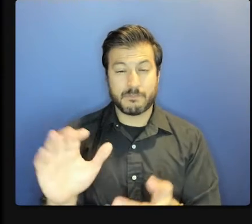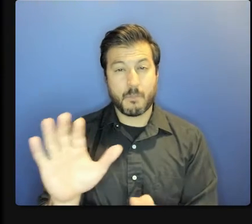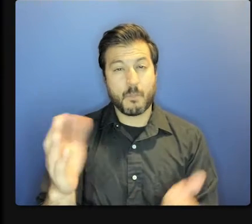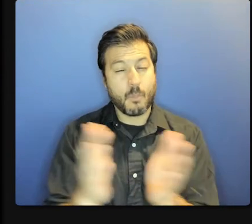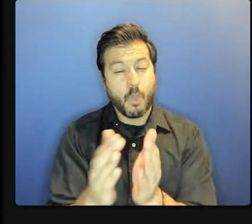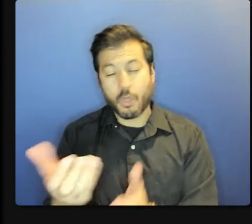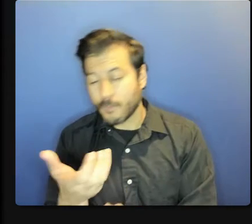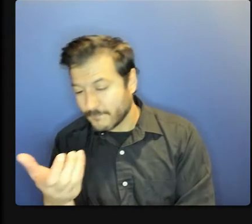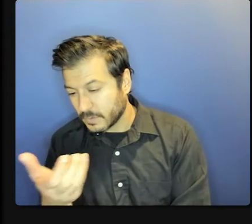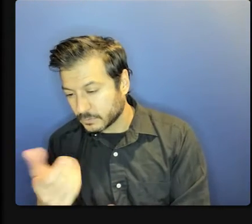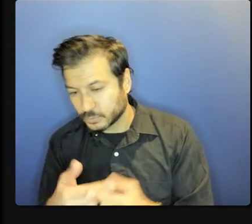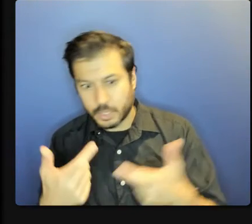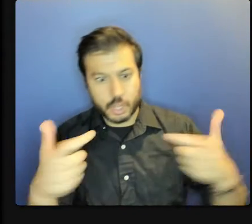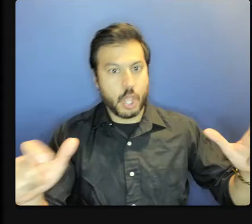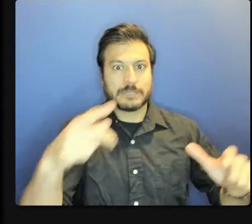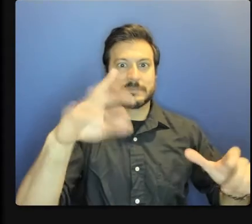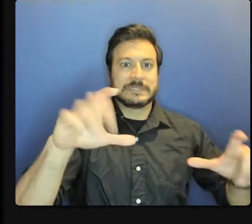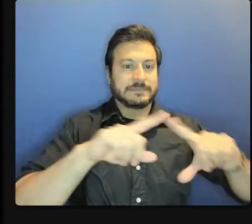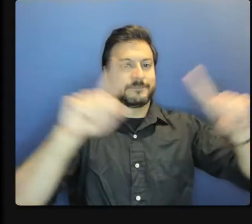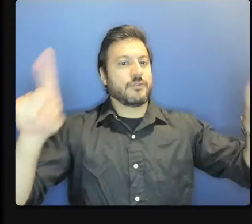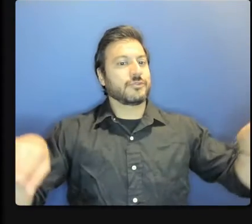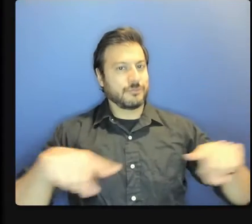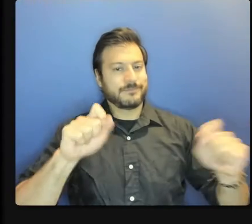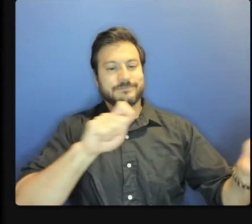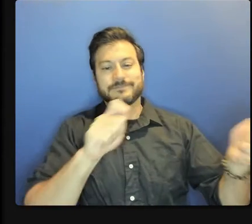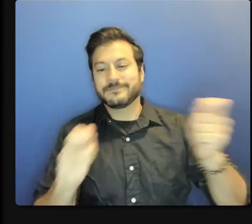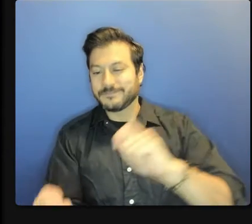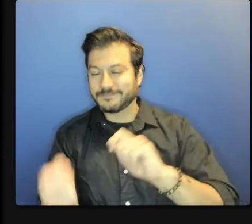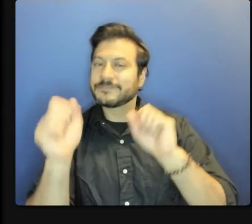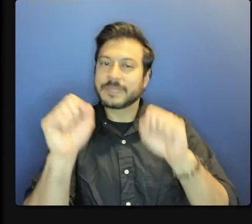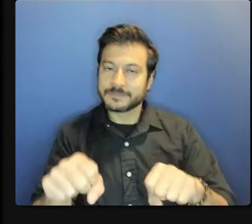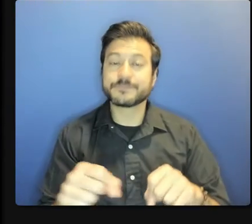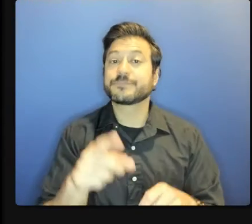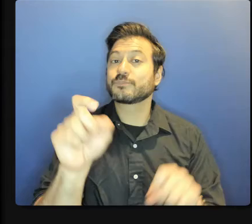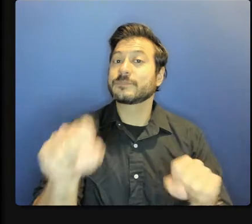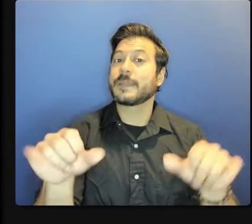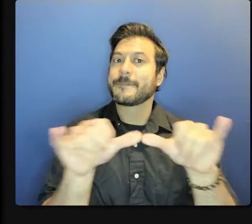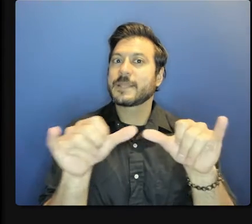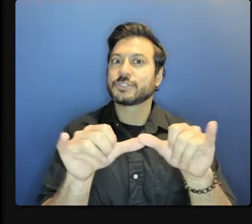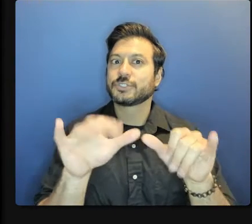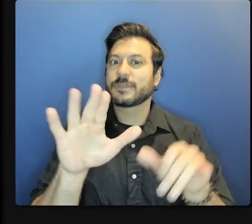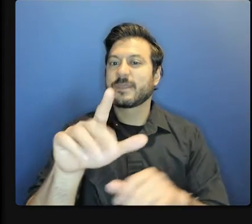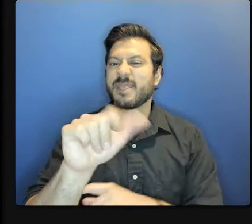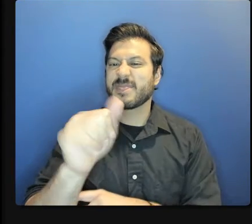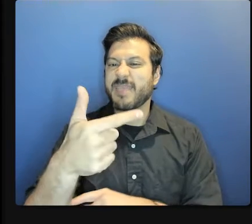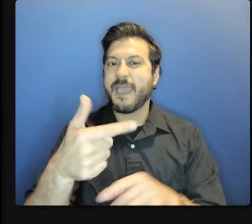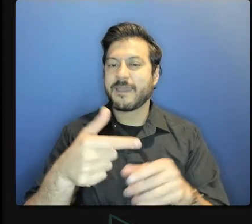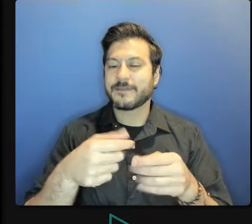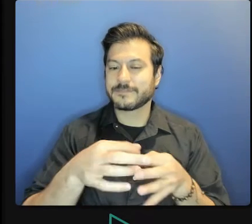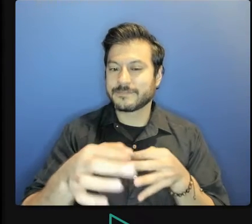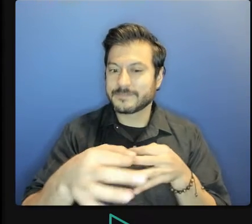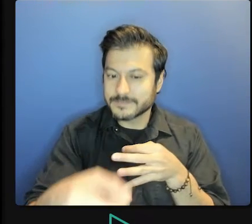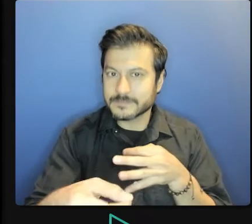from a small mobile screen to a large PC monitor. You can even measure the current latency of the game